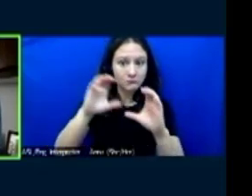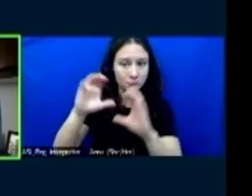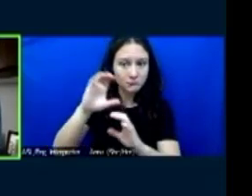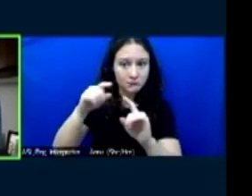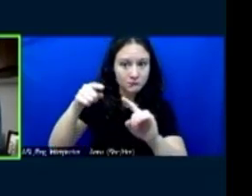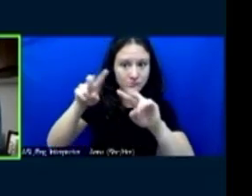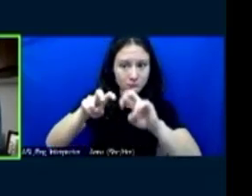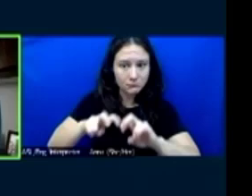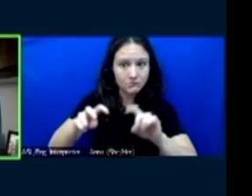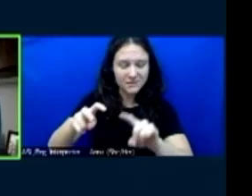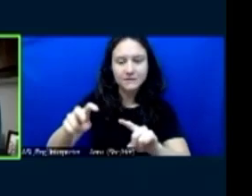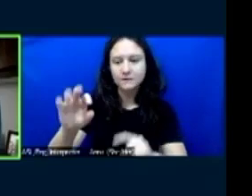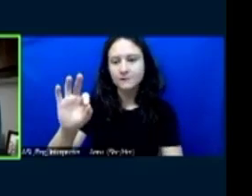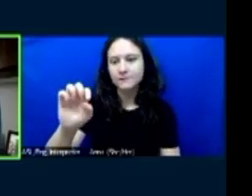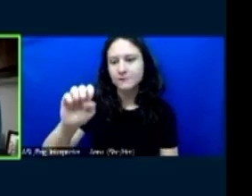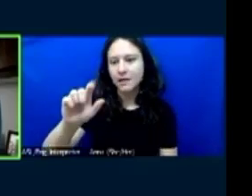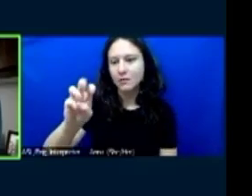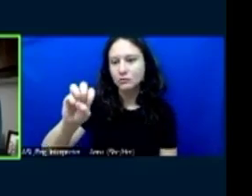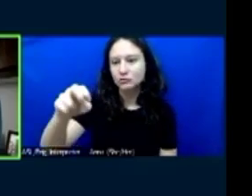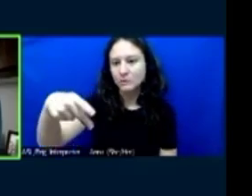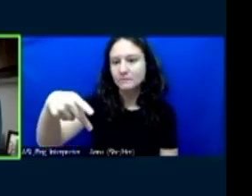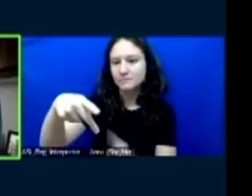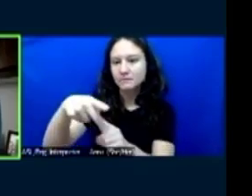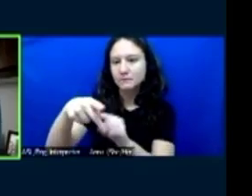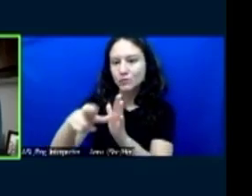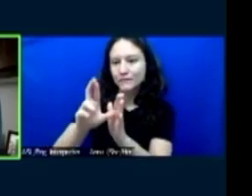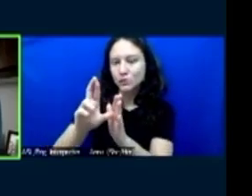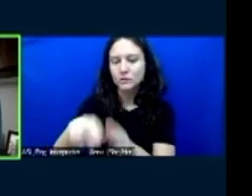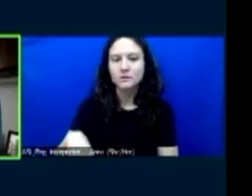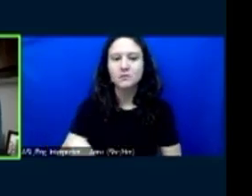And the Advisory Council has convened another workgroup